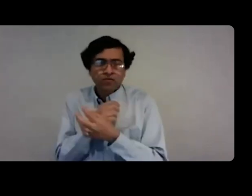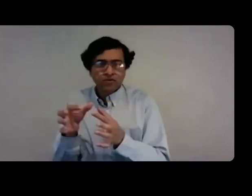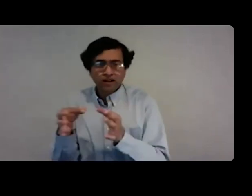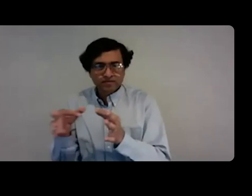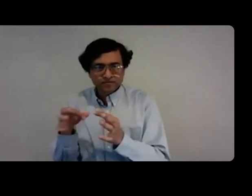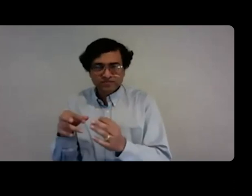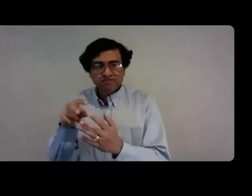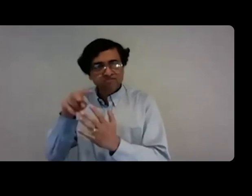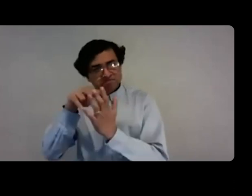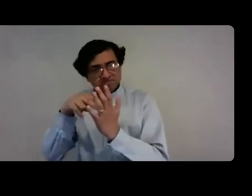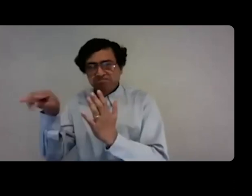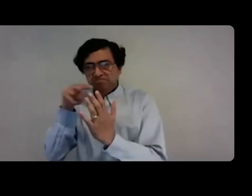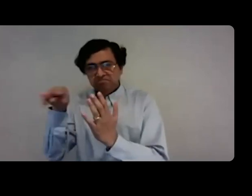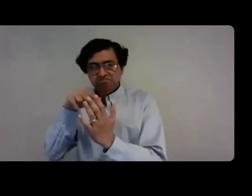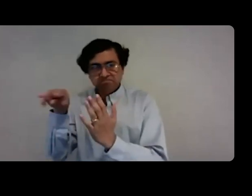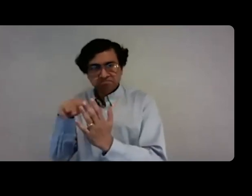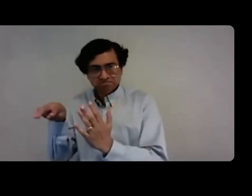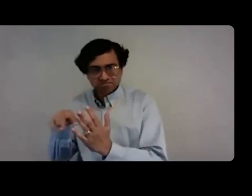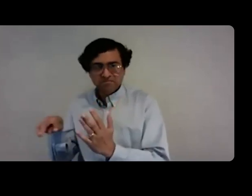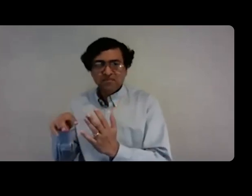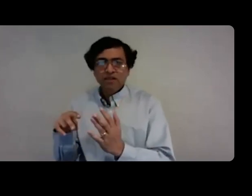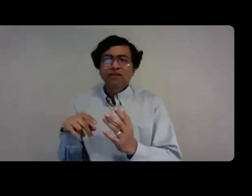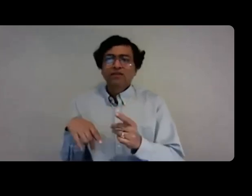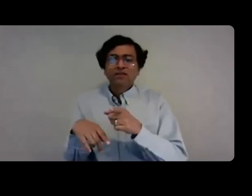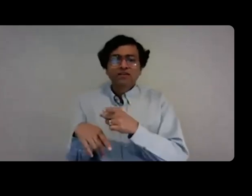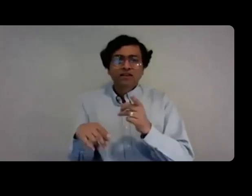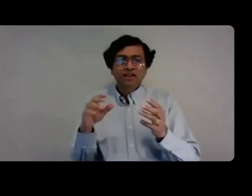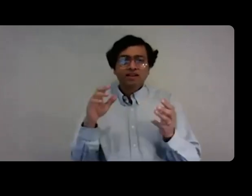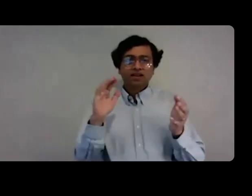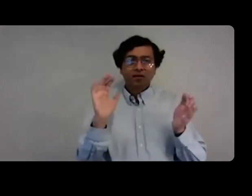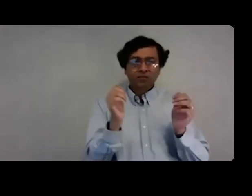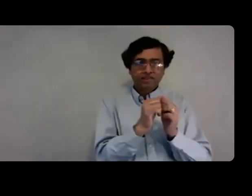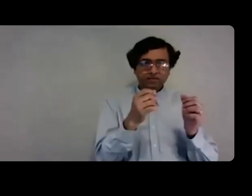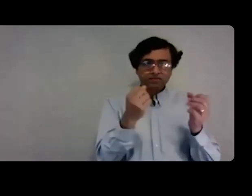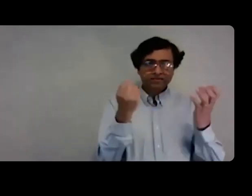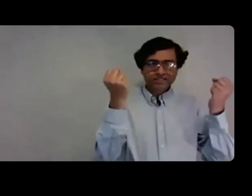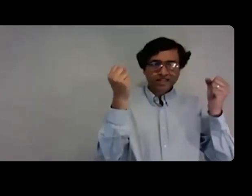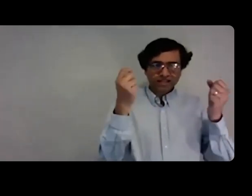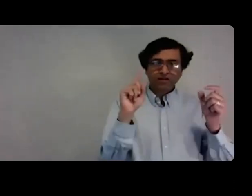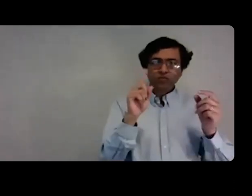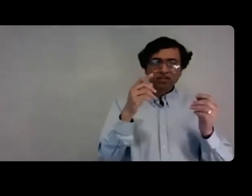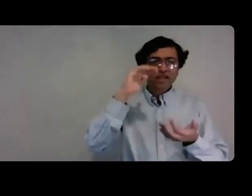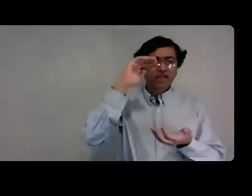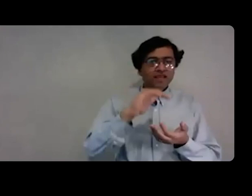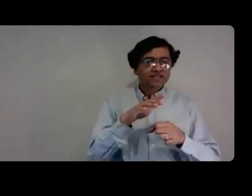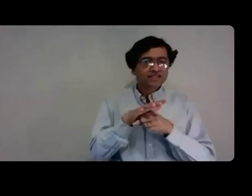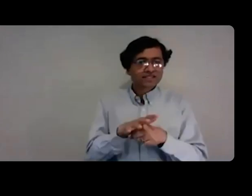So deaf students who are avid readers read differently to when they do with captions,